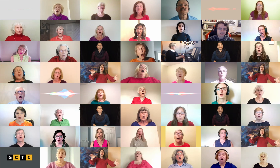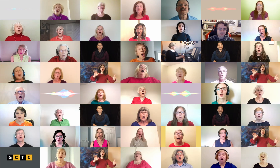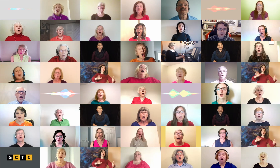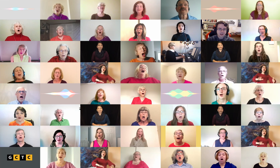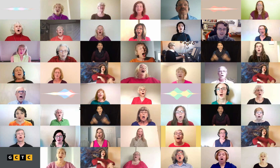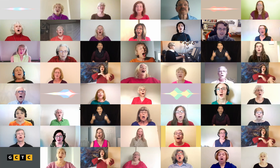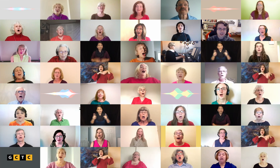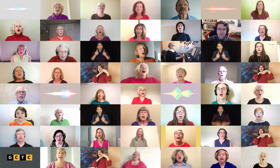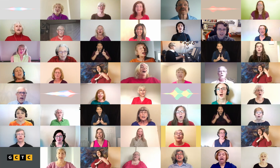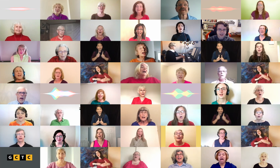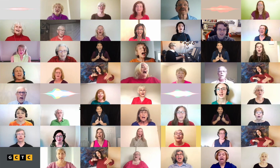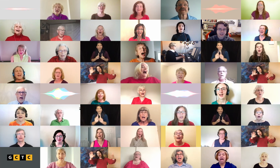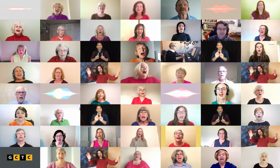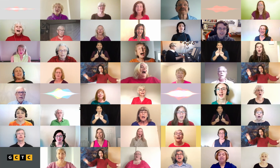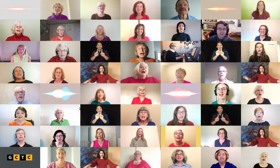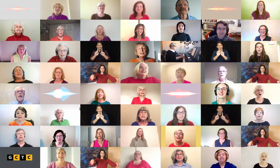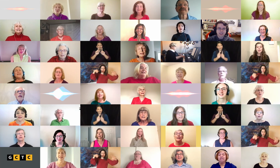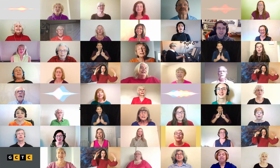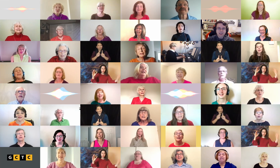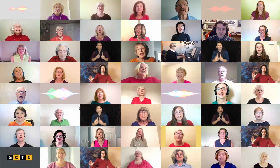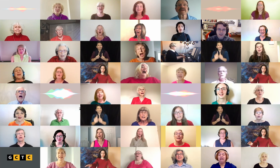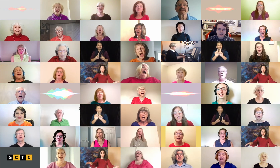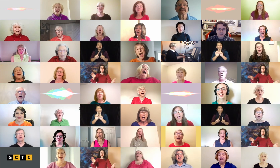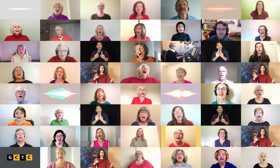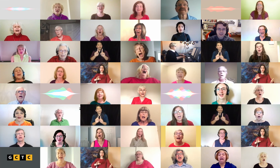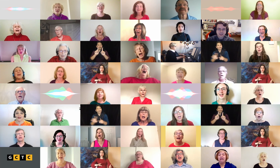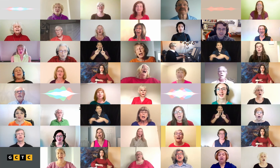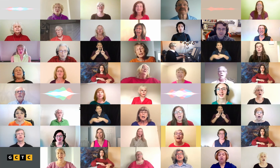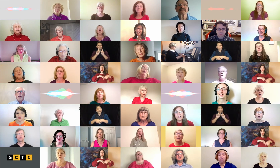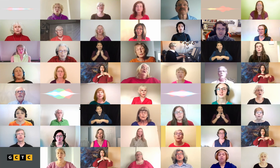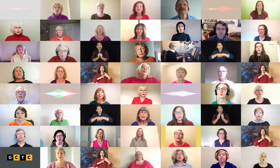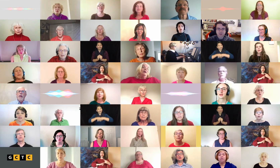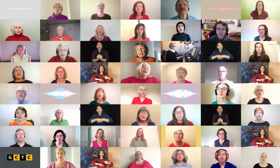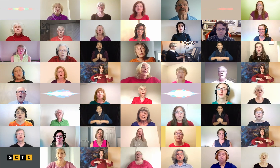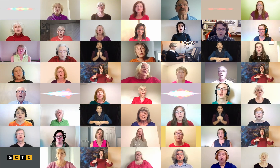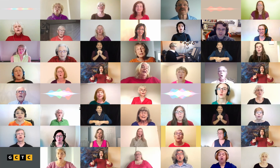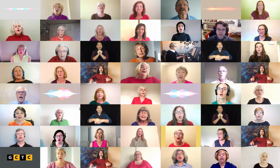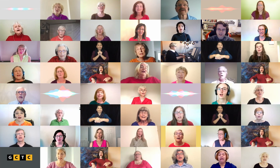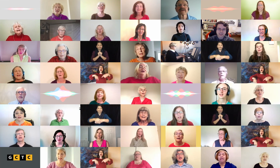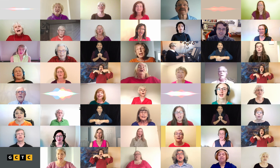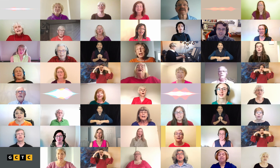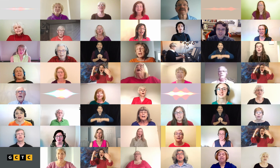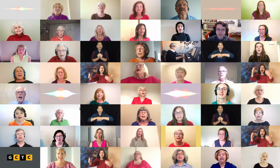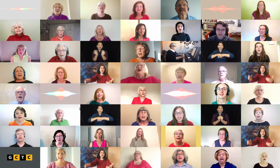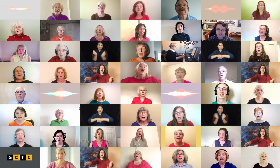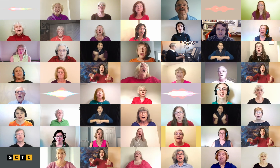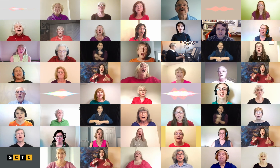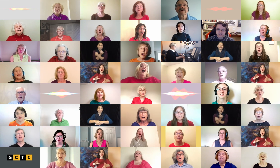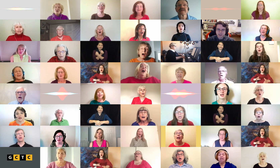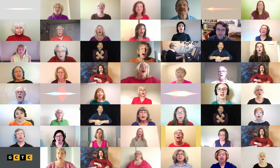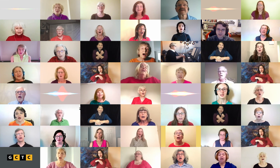All: Walk hand in hand with me, L: walk hand in hand,